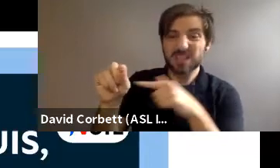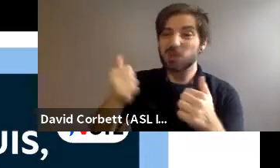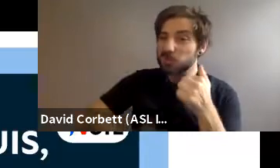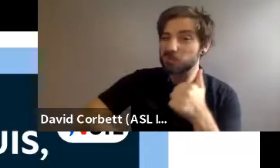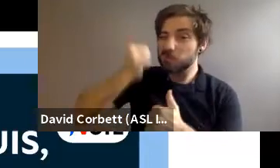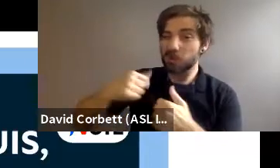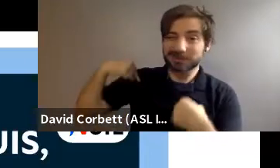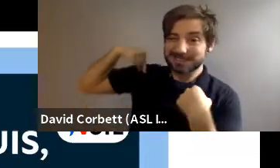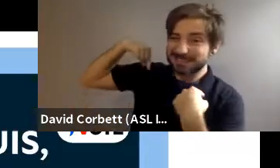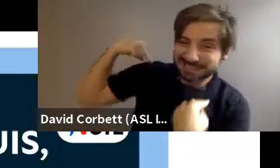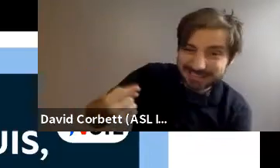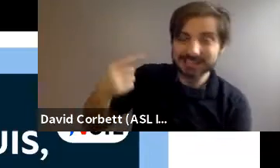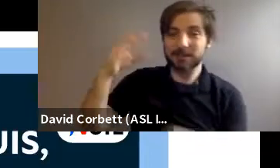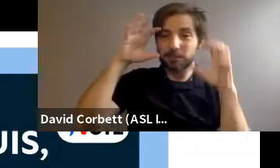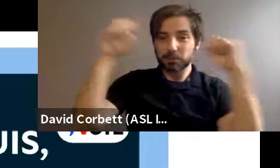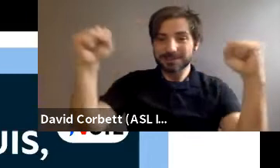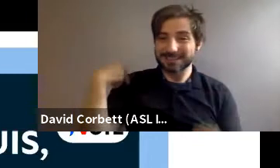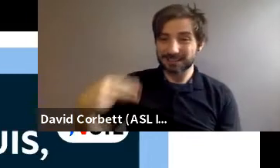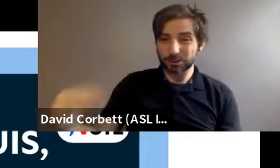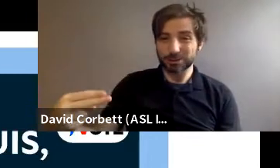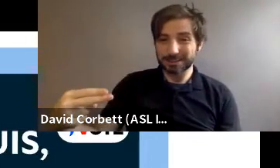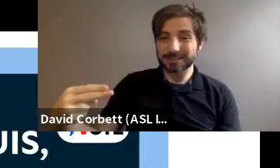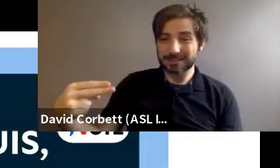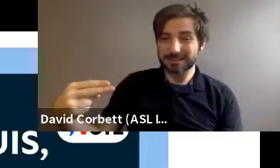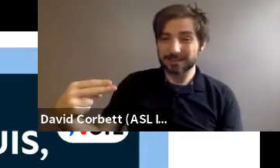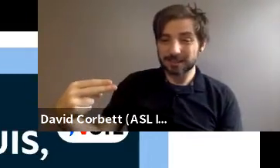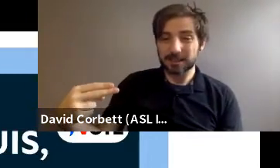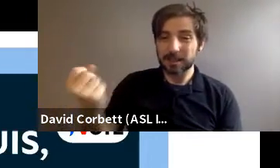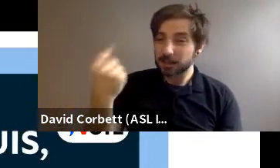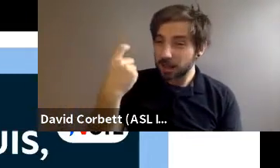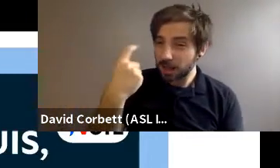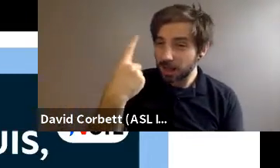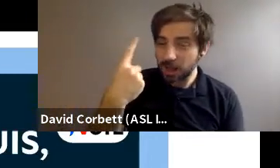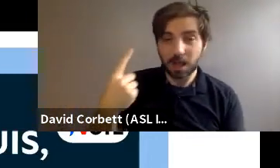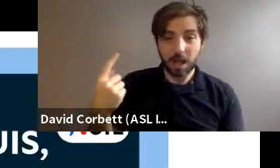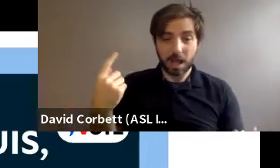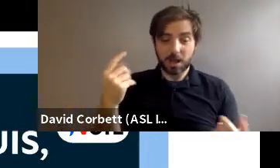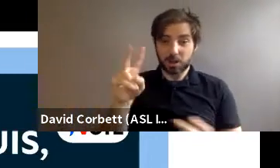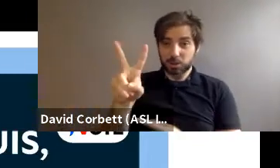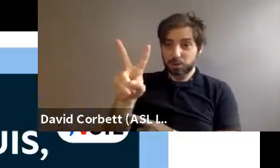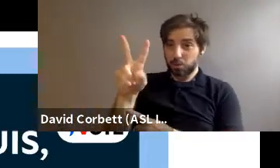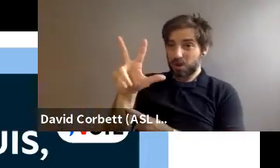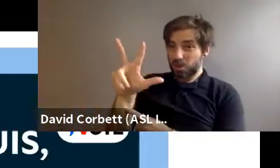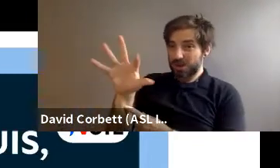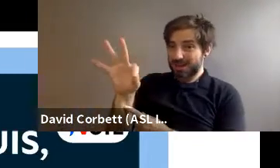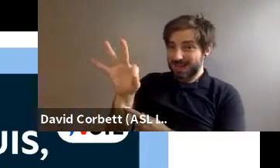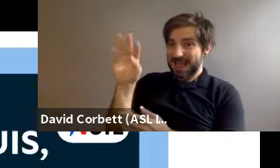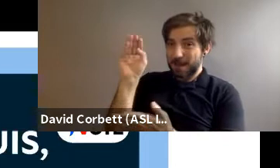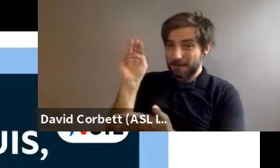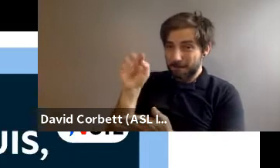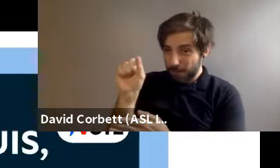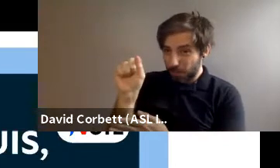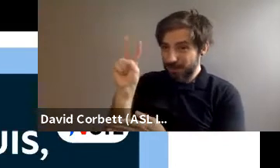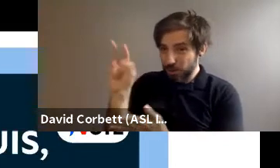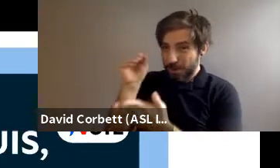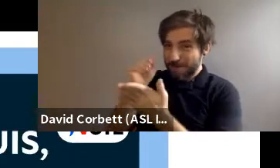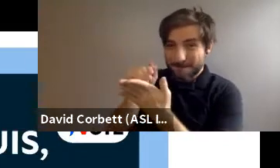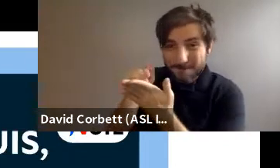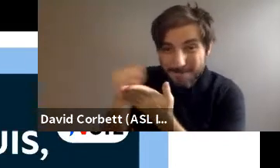presidential history. But given that there are 239.2 million eligible voters, we still